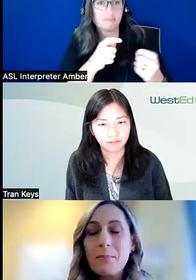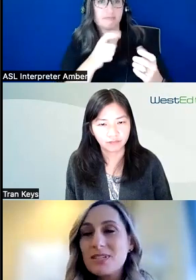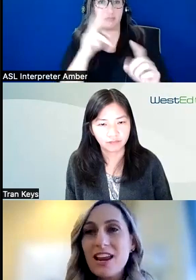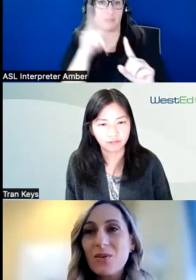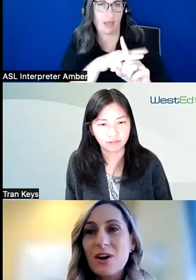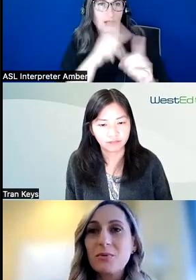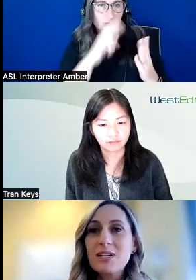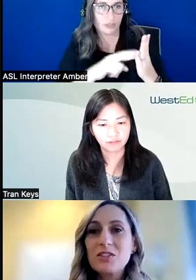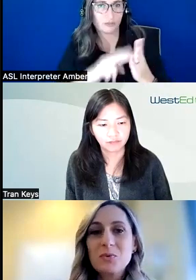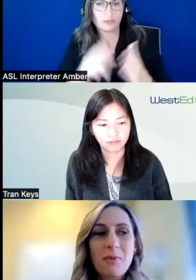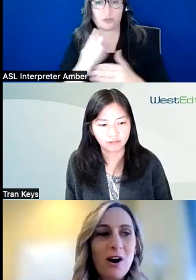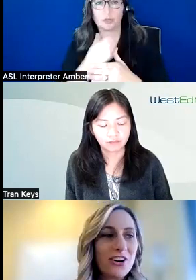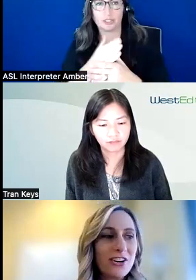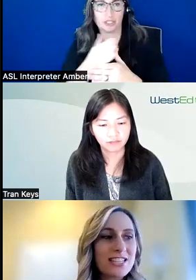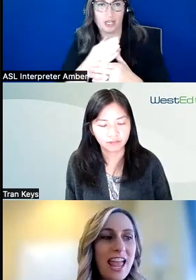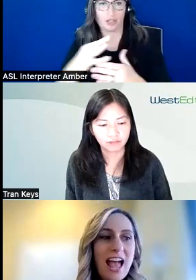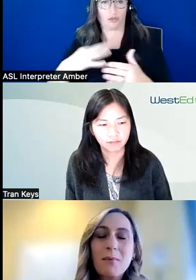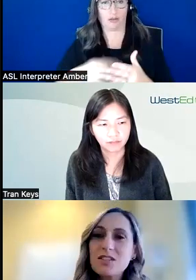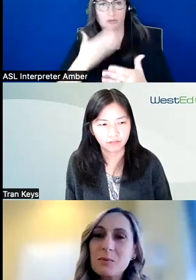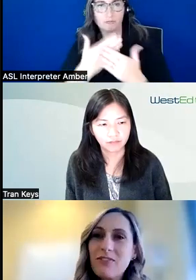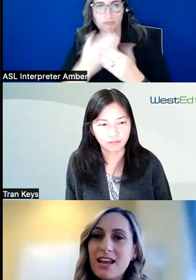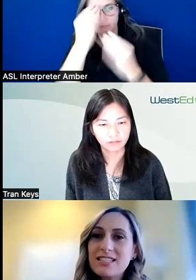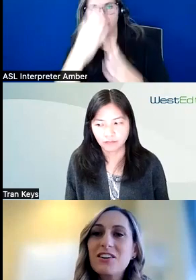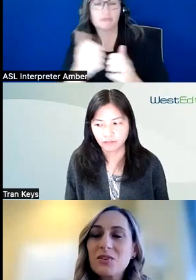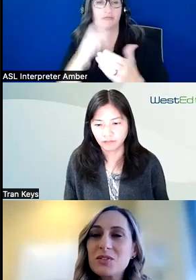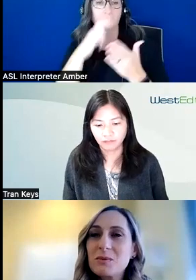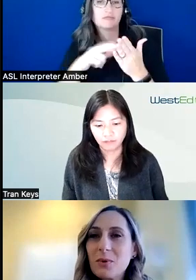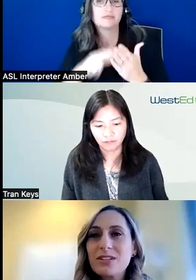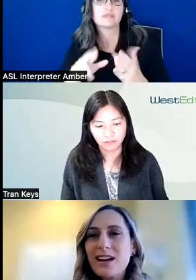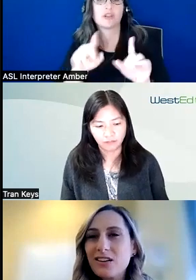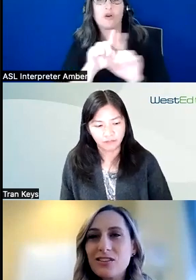up-to-date, credible research with partners; and we also provide technical support, technical